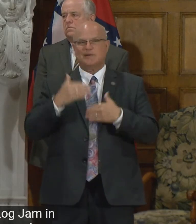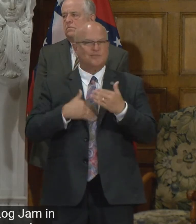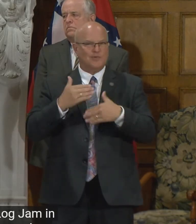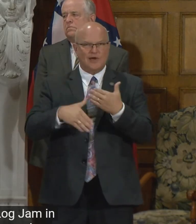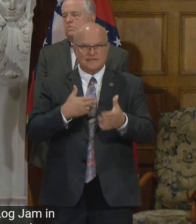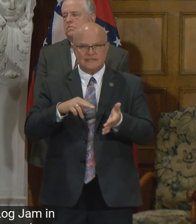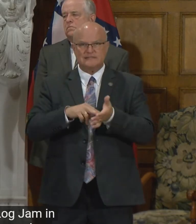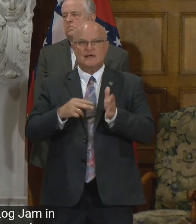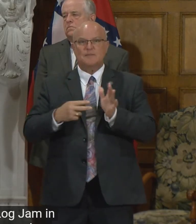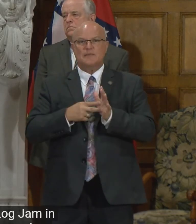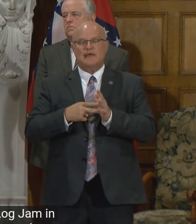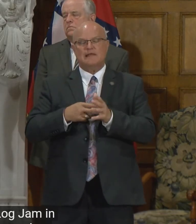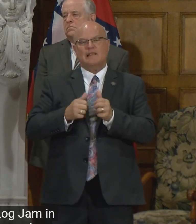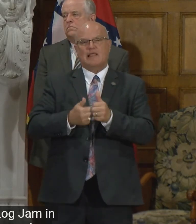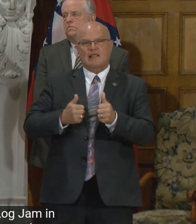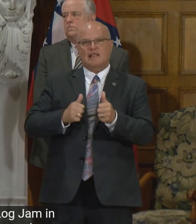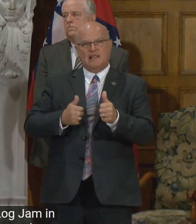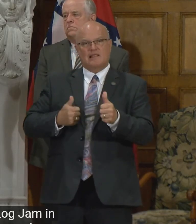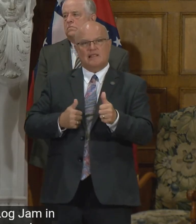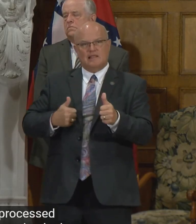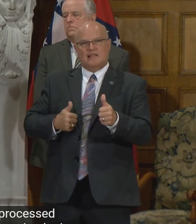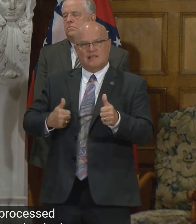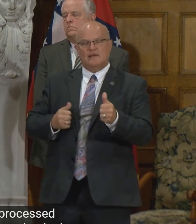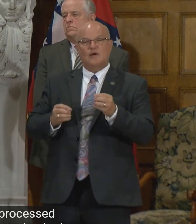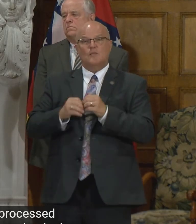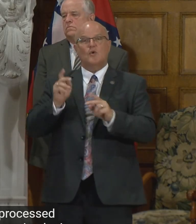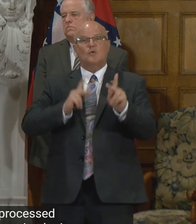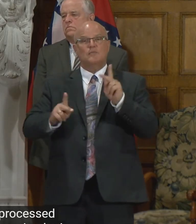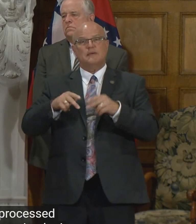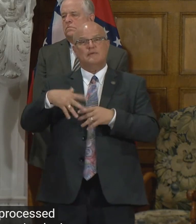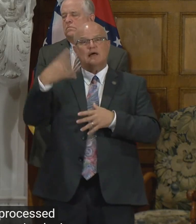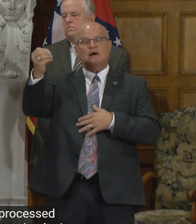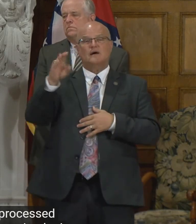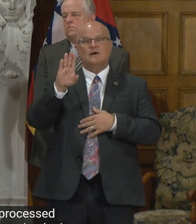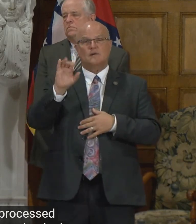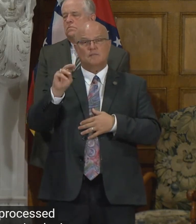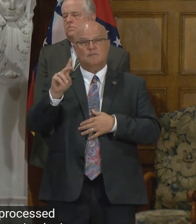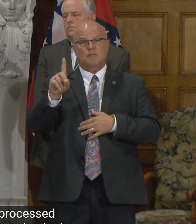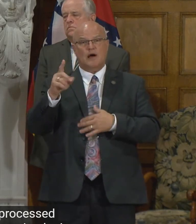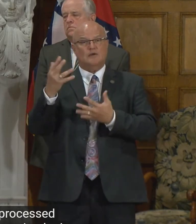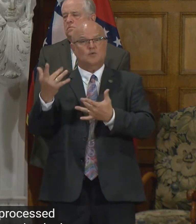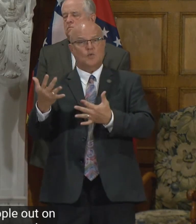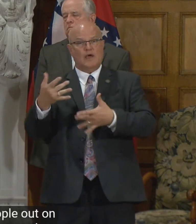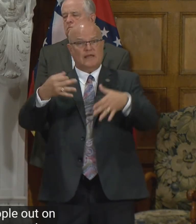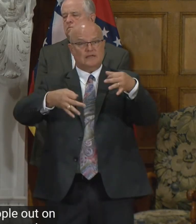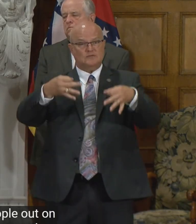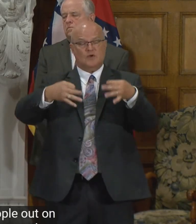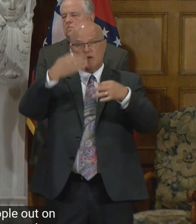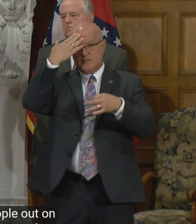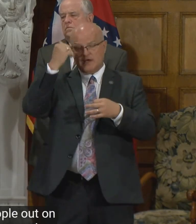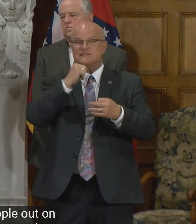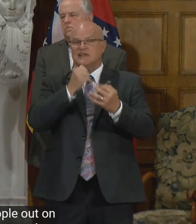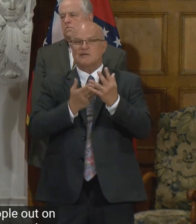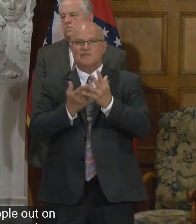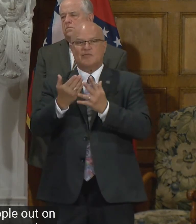That means there were more backed up that were more people out on bond pending trial because they were not moving through.